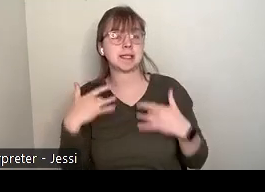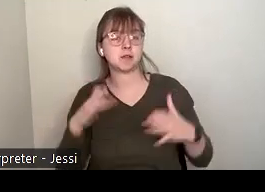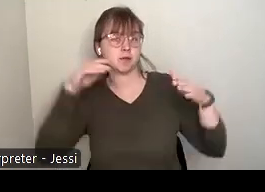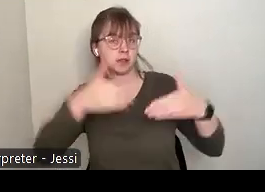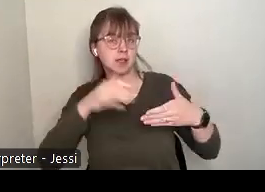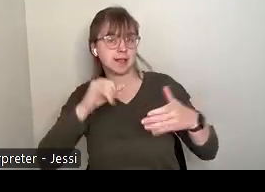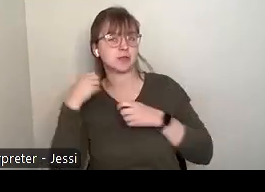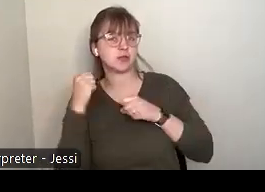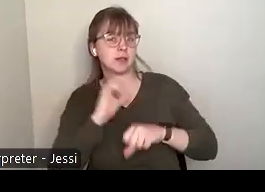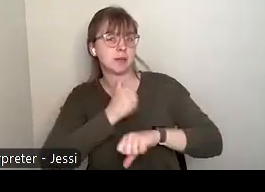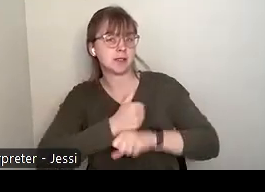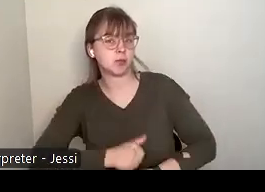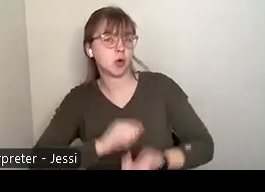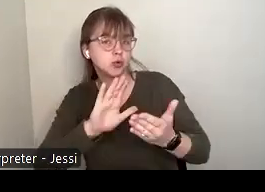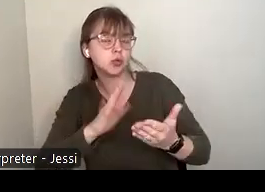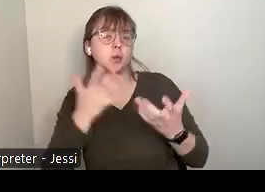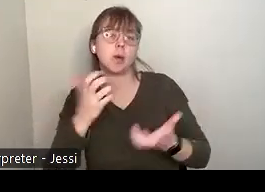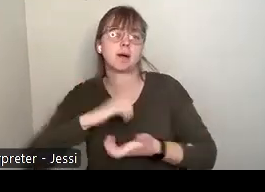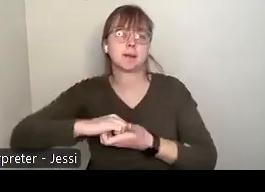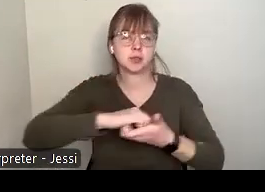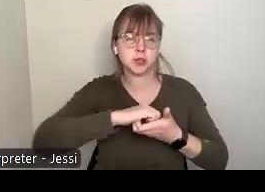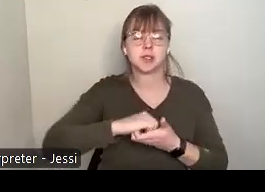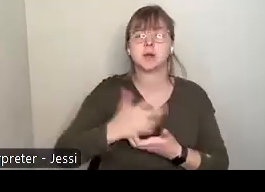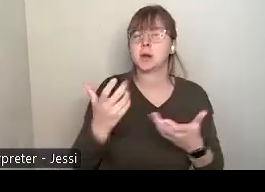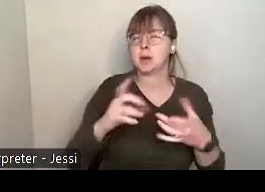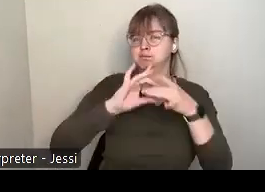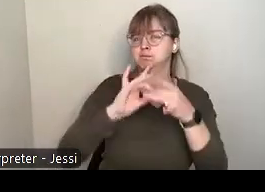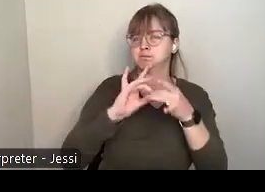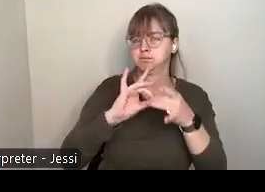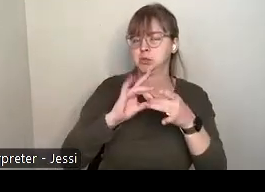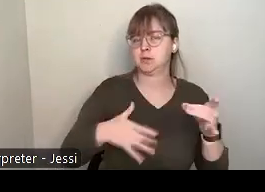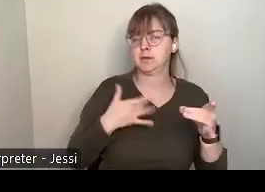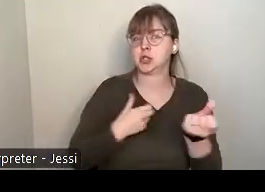promote supportive responsive relationships and environments that in turn support